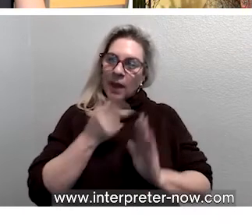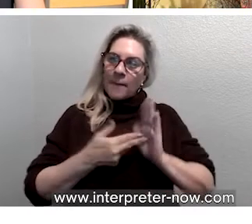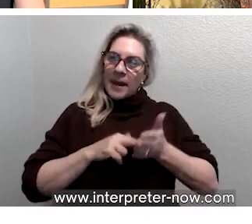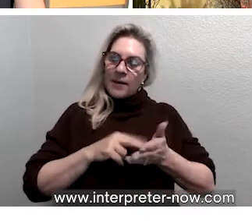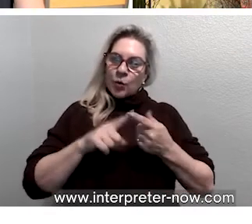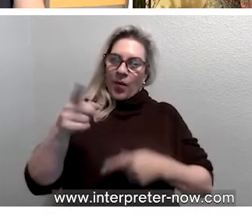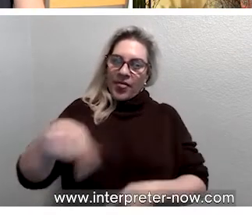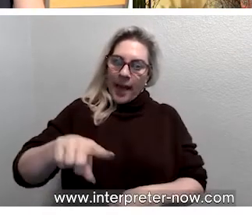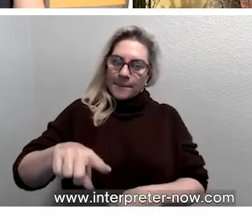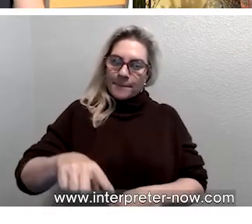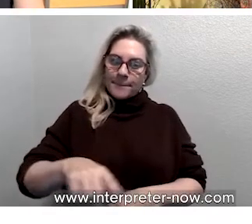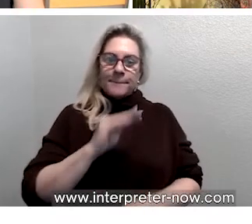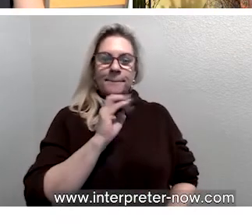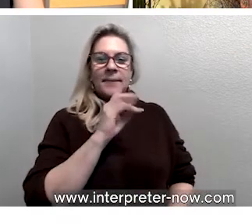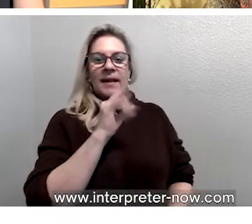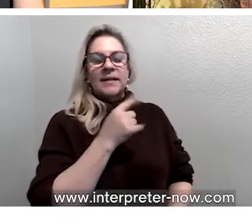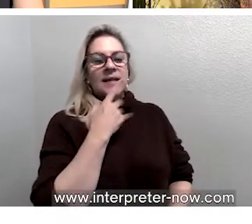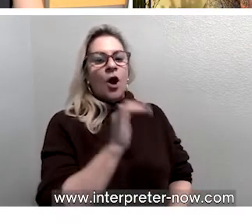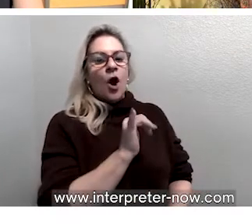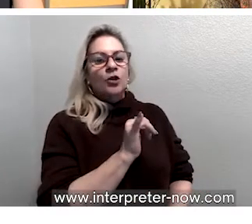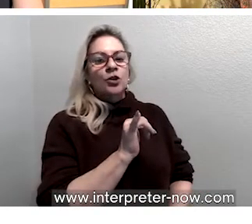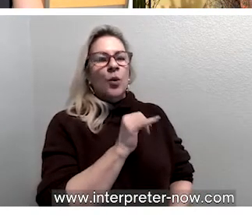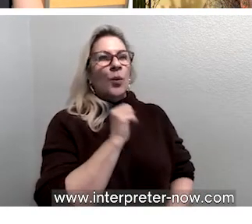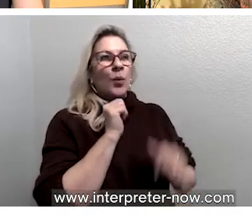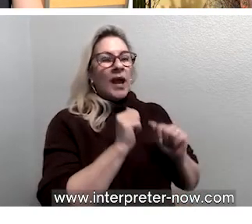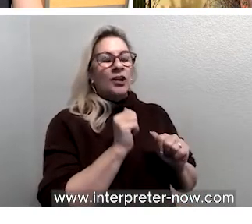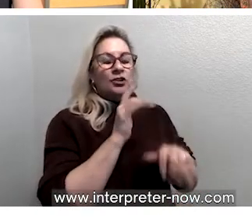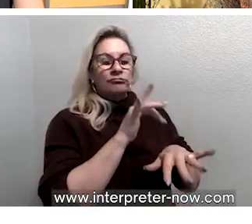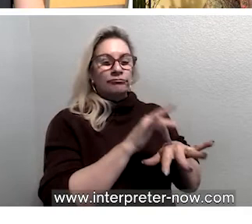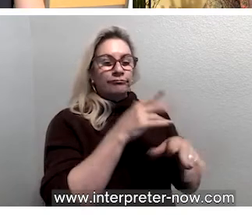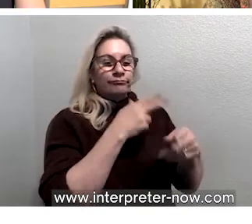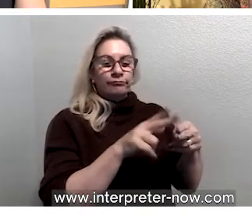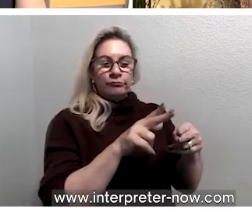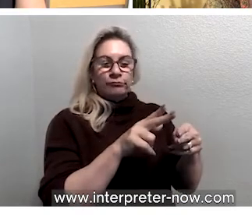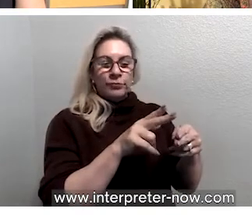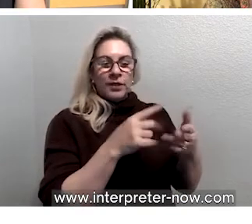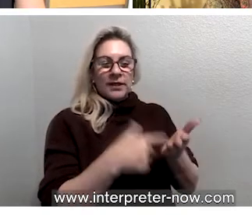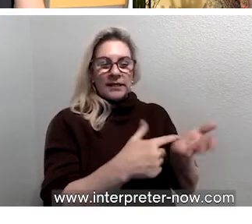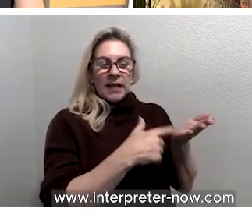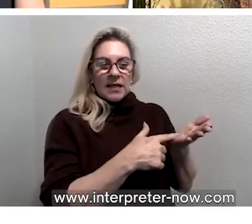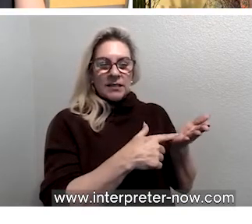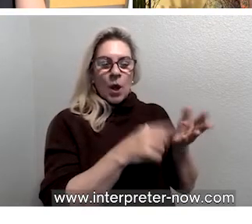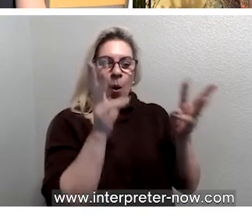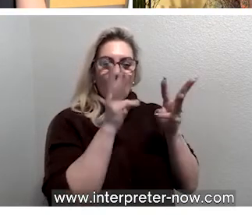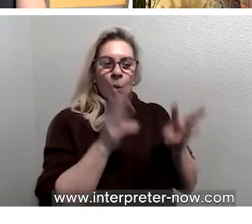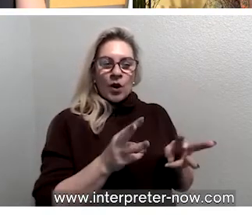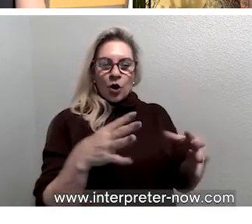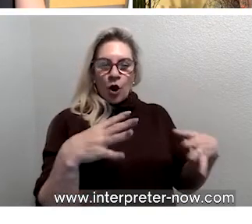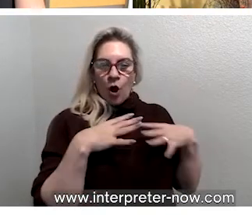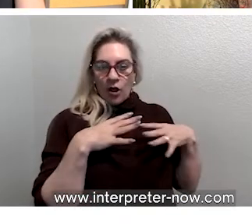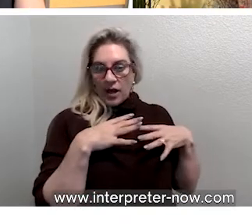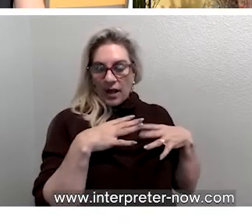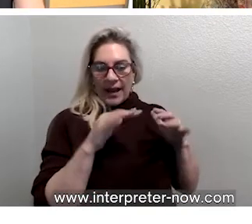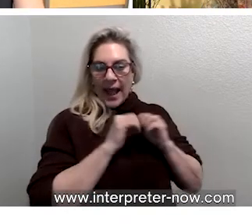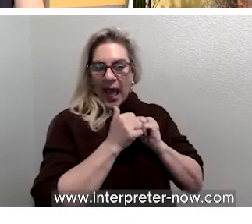And then also, maybe you could just touch on winter holidays and how people should navigate